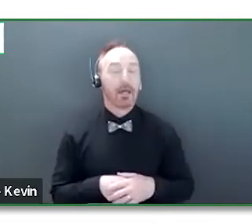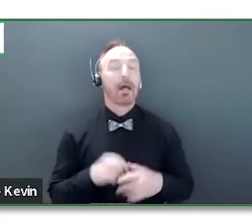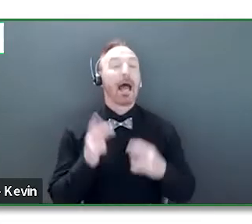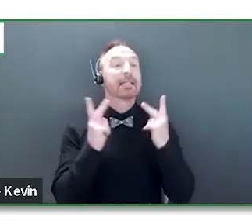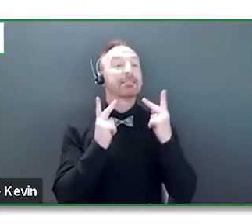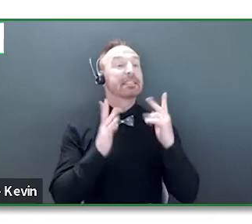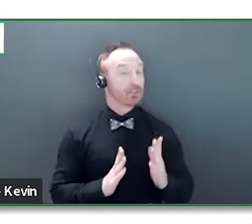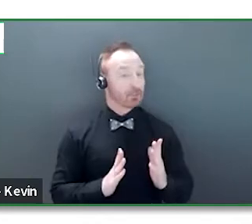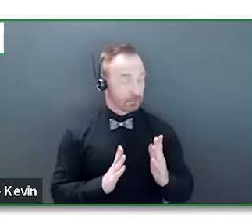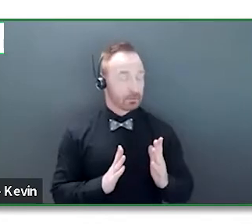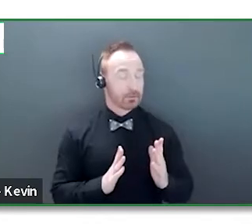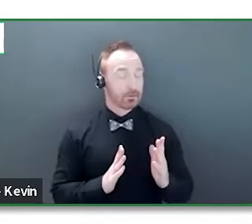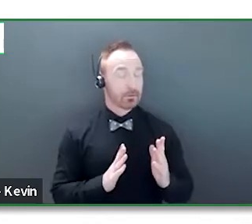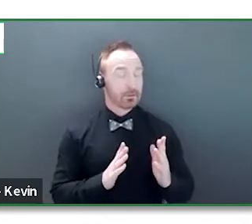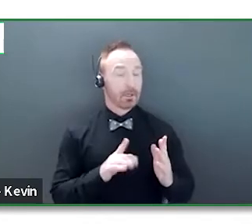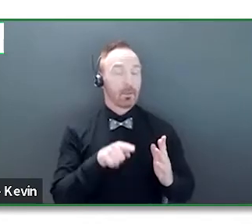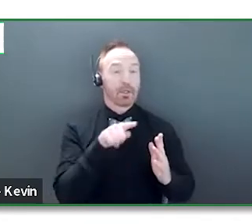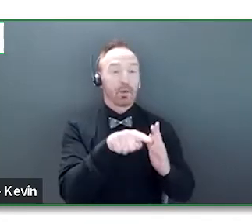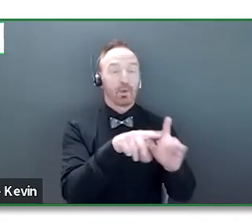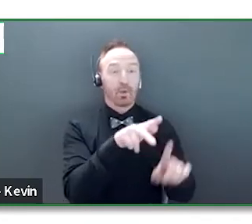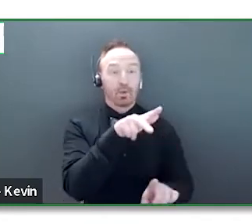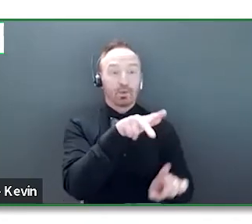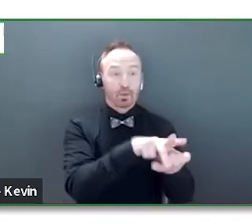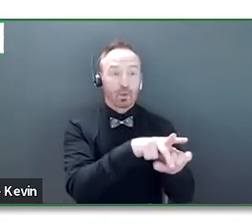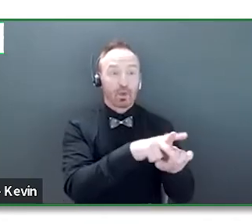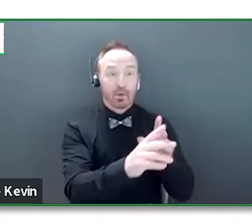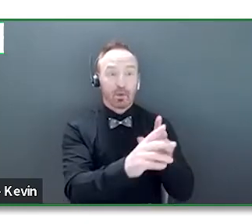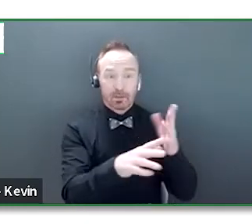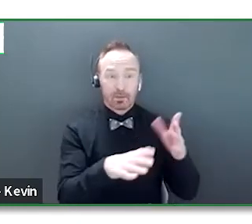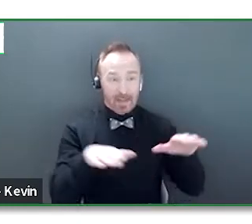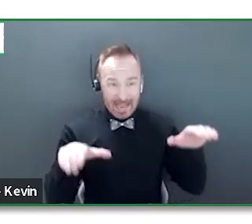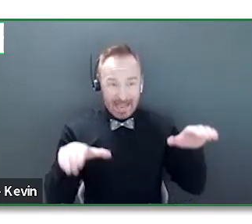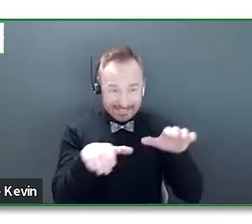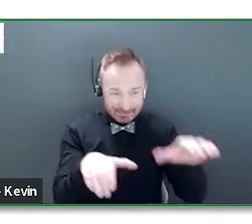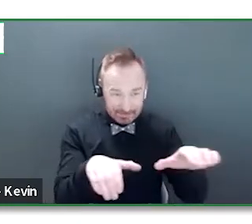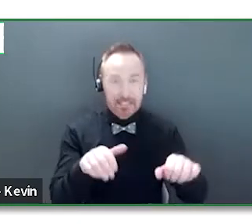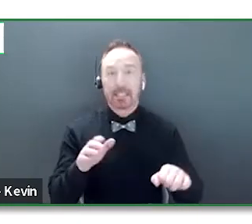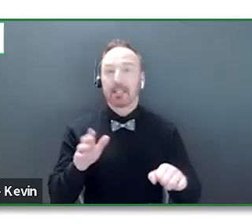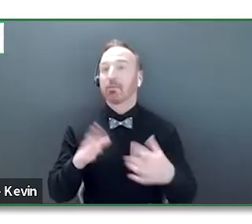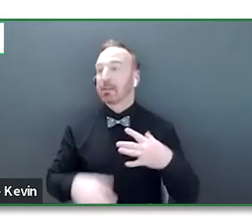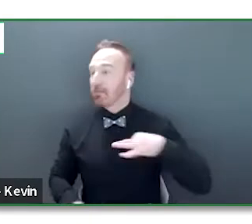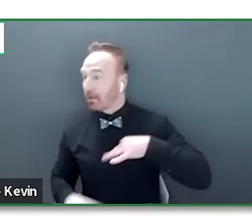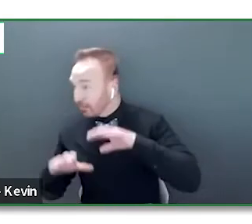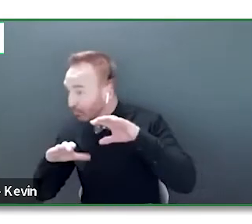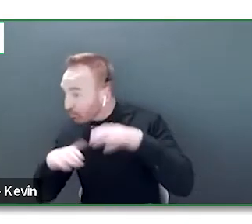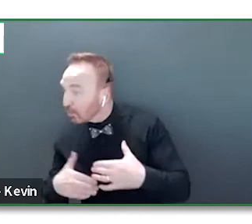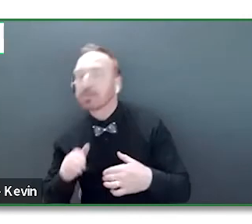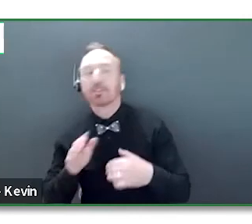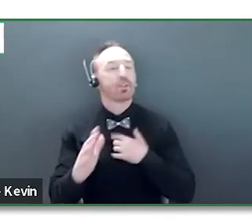be taking an activity often with some of our volunteer groups. That's